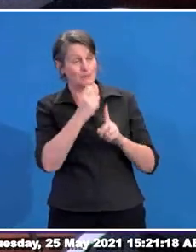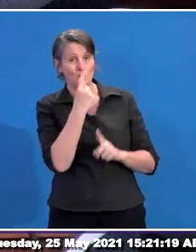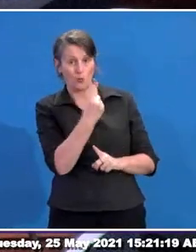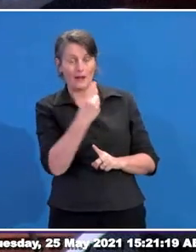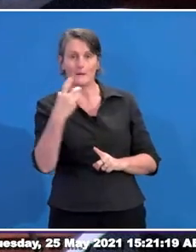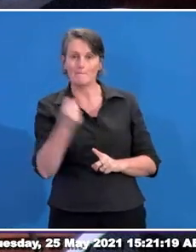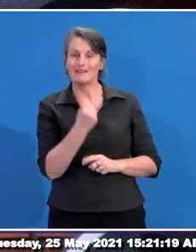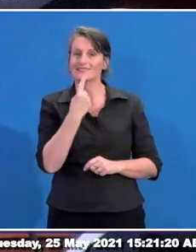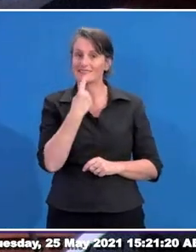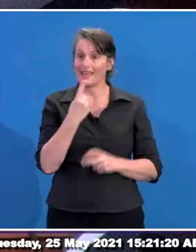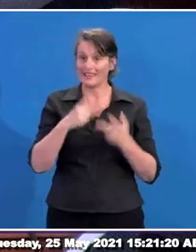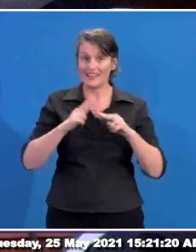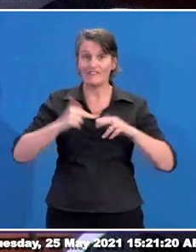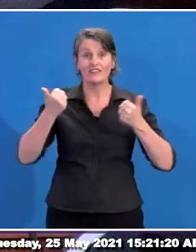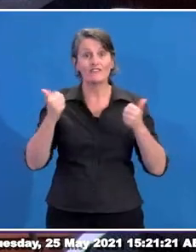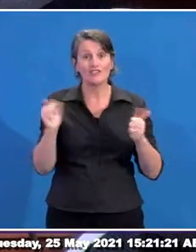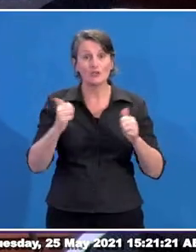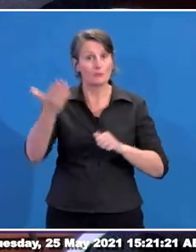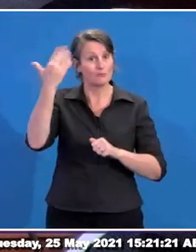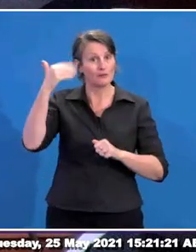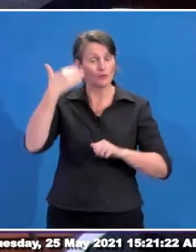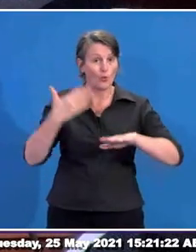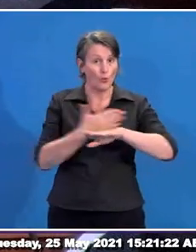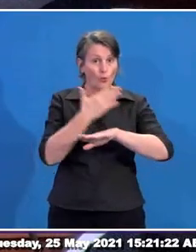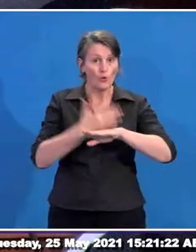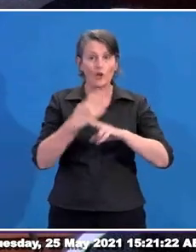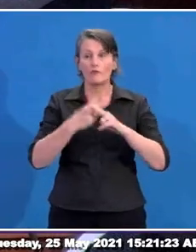worked for another organisation.